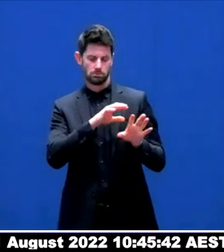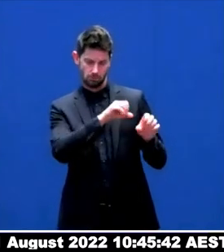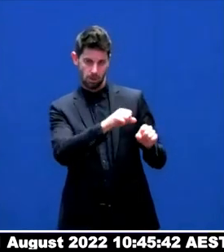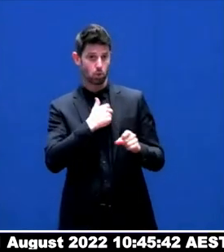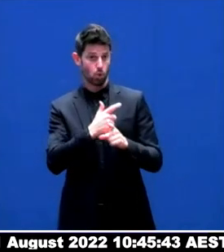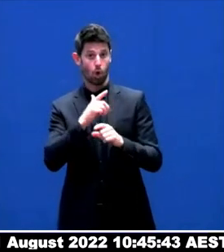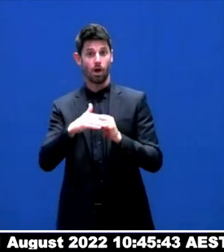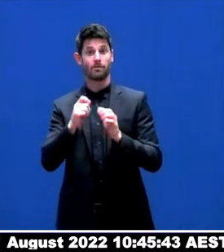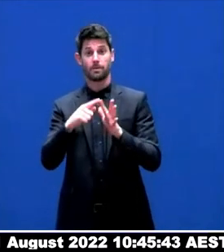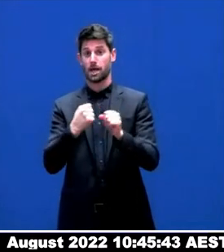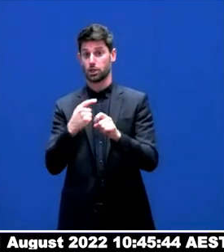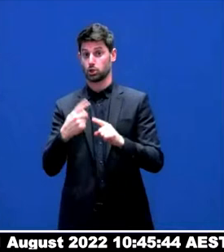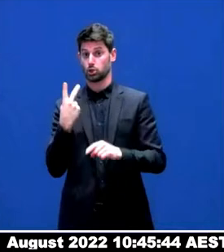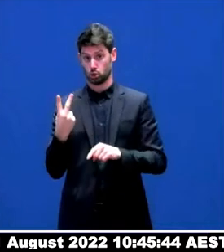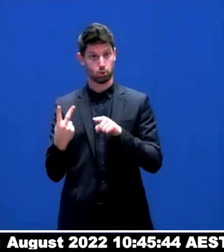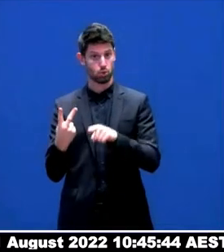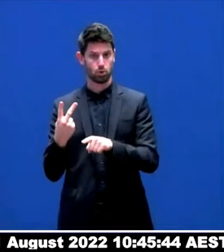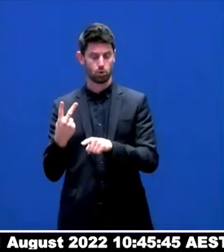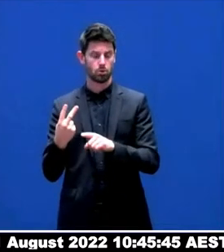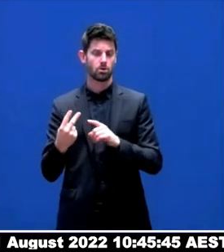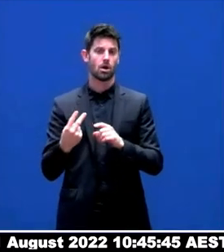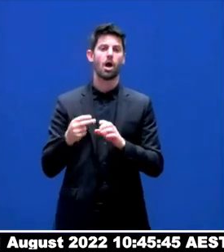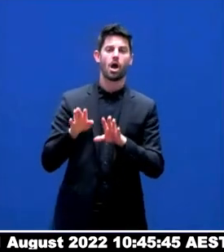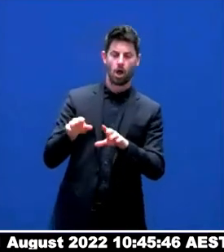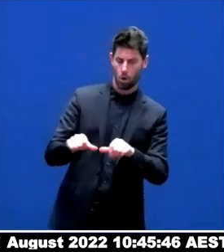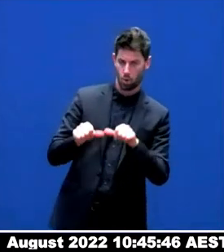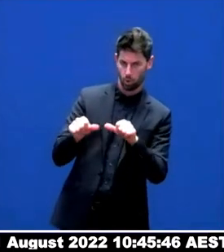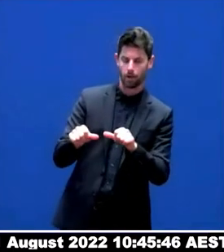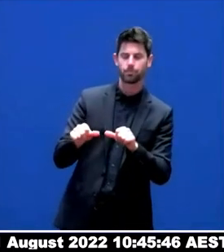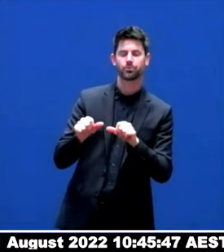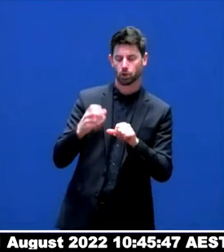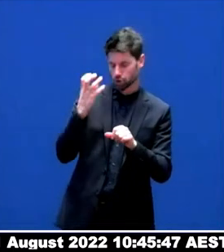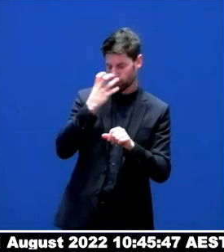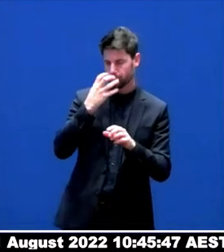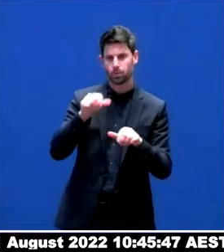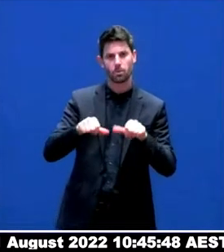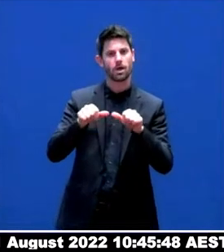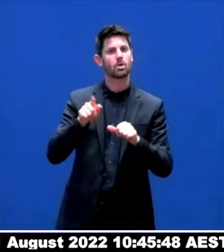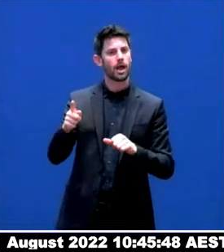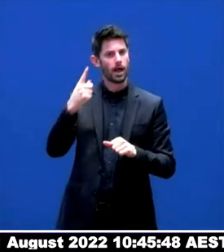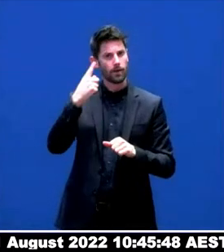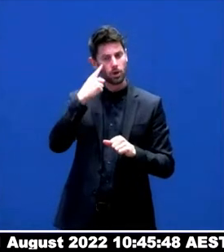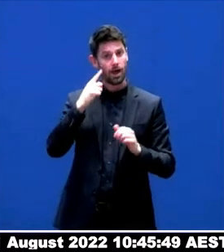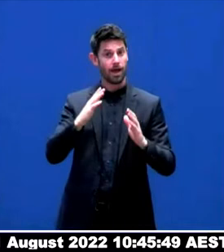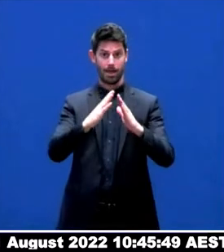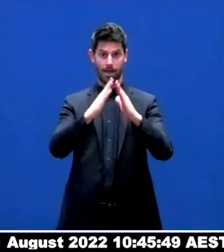Communities. DEBBIE MITCHELL: So same. So, if you look at housing accessibility: